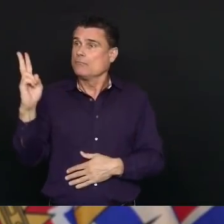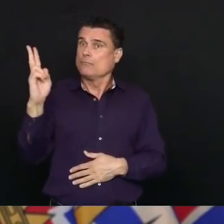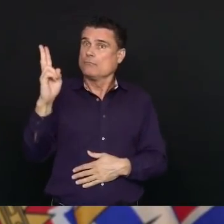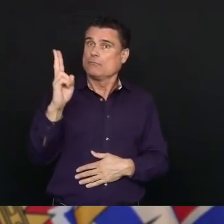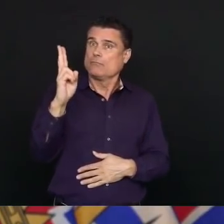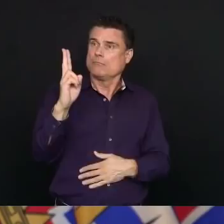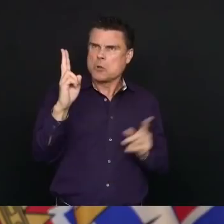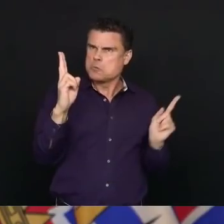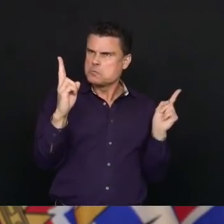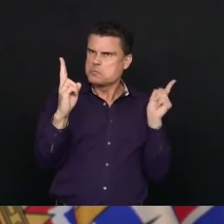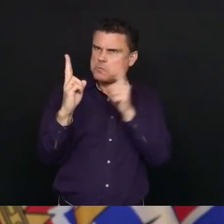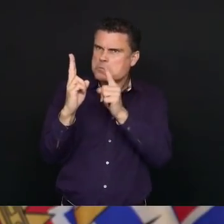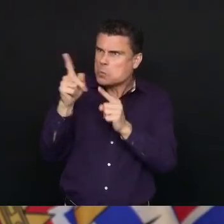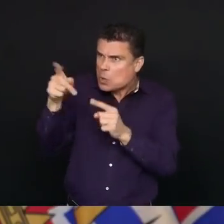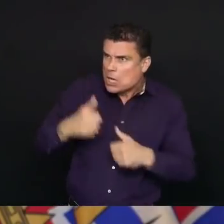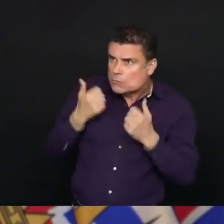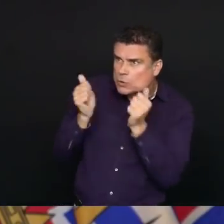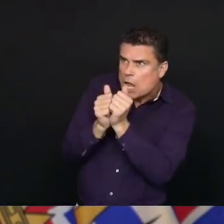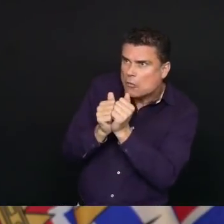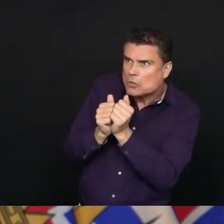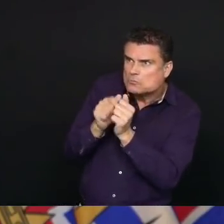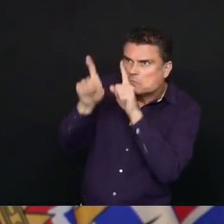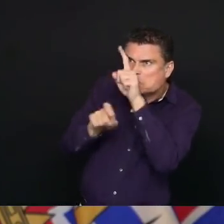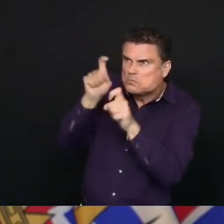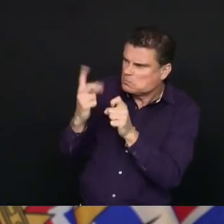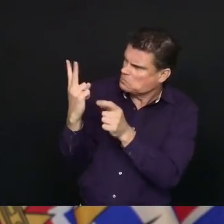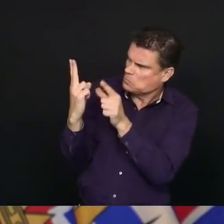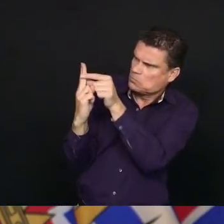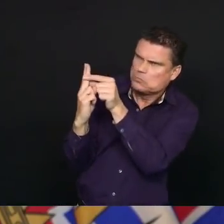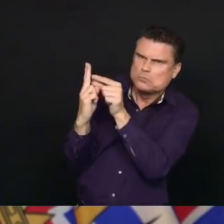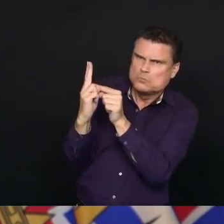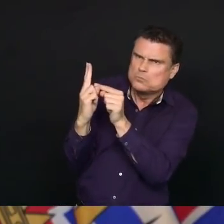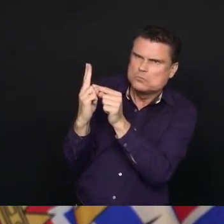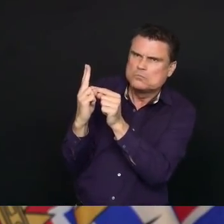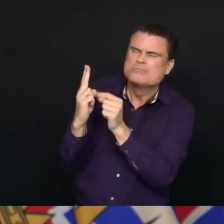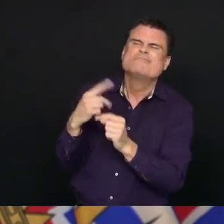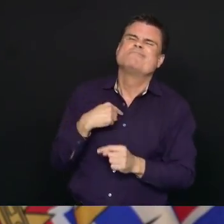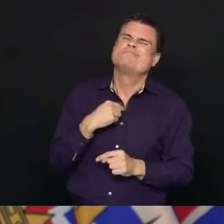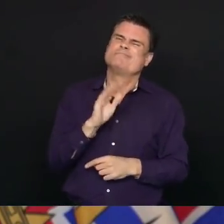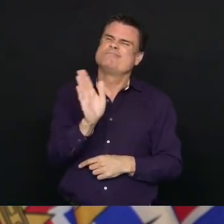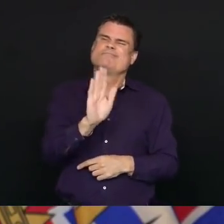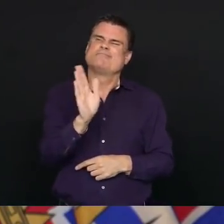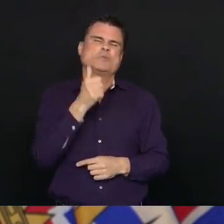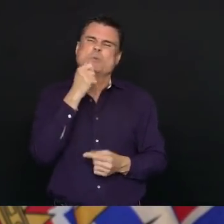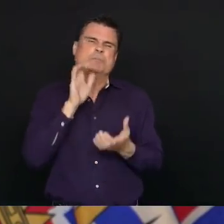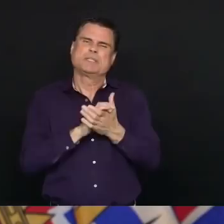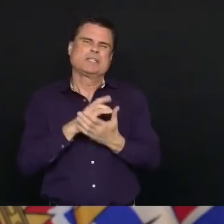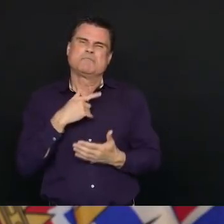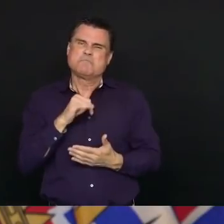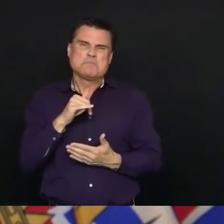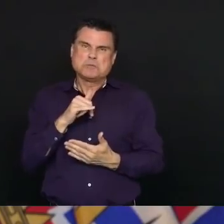Again it is one of those things where we trust people to do the right thing. And we know the vast majority of people do